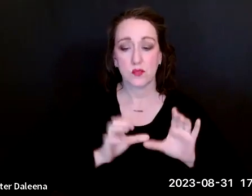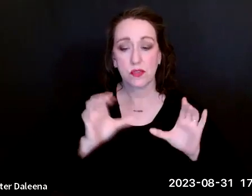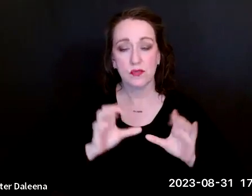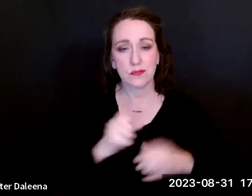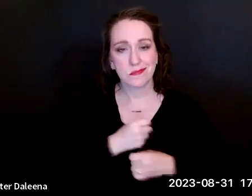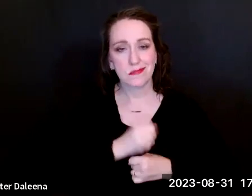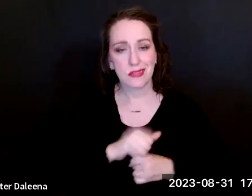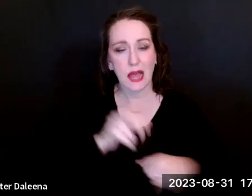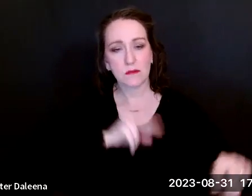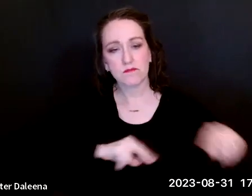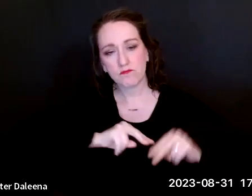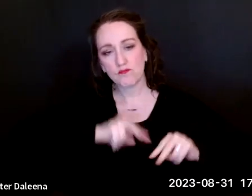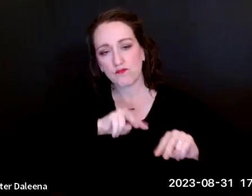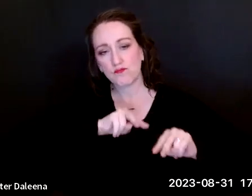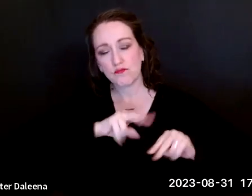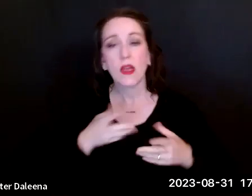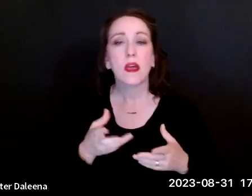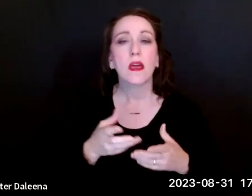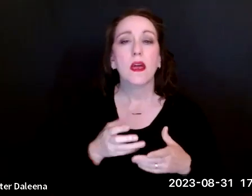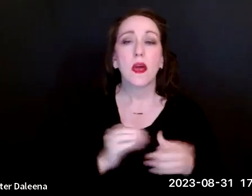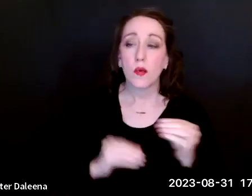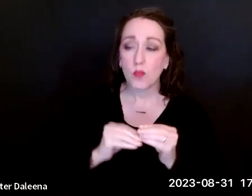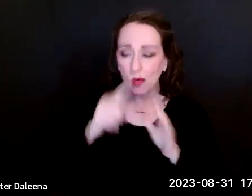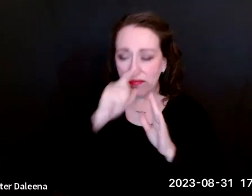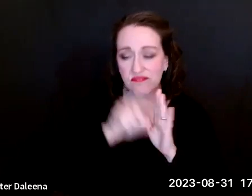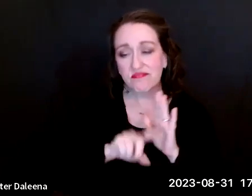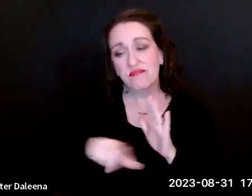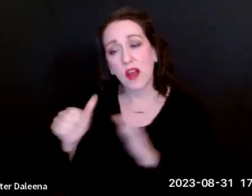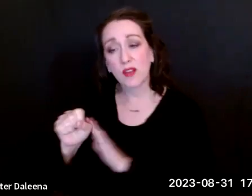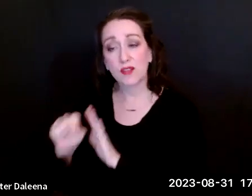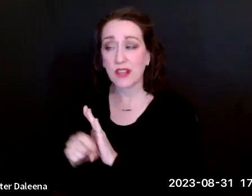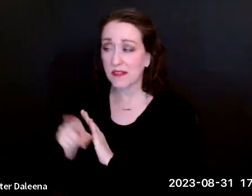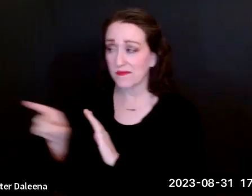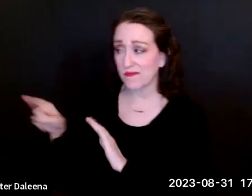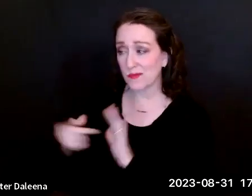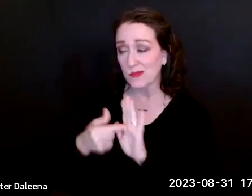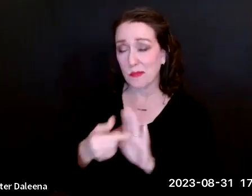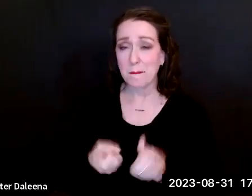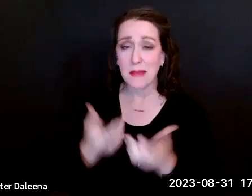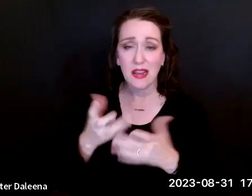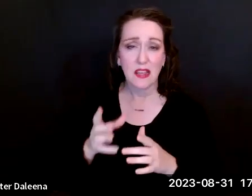oversight furthermore our initial Research into other states shows many have found value in having